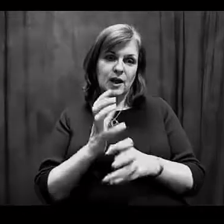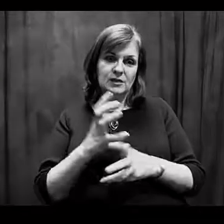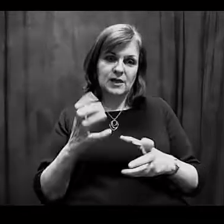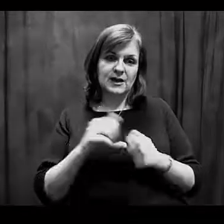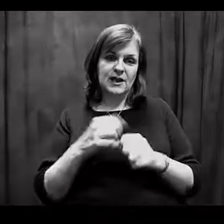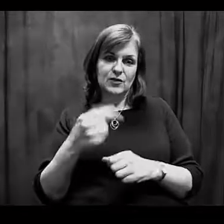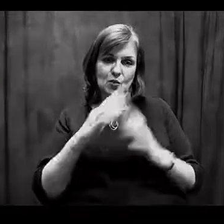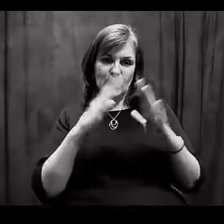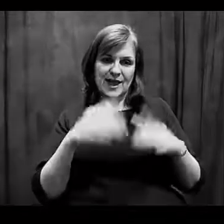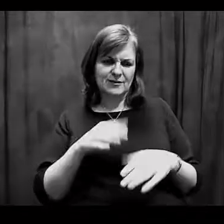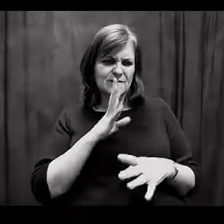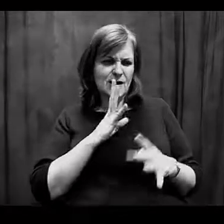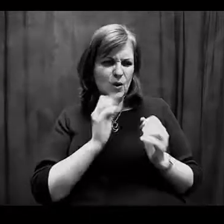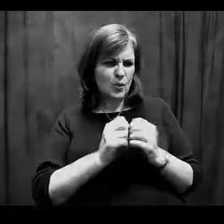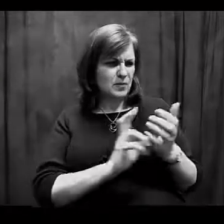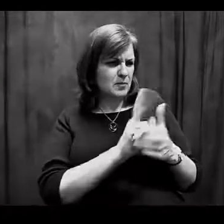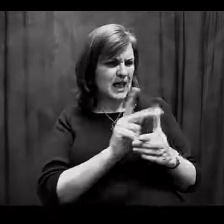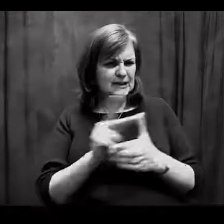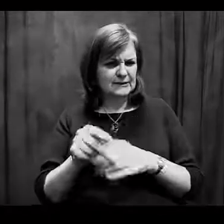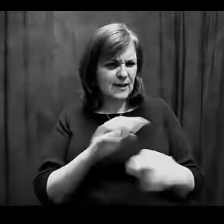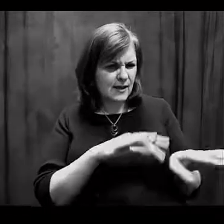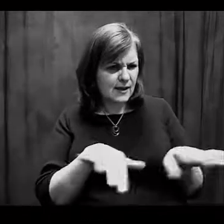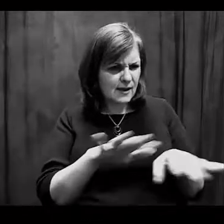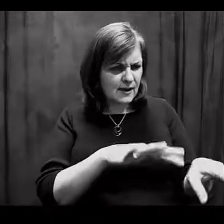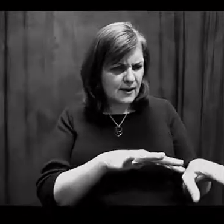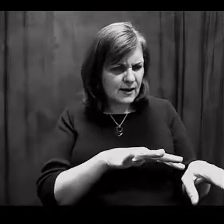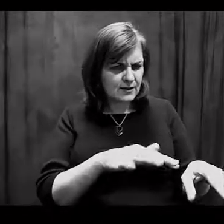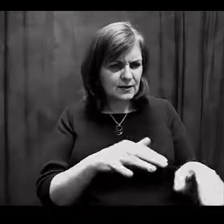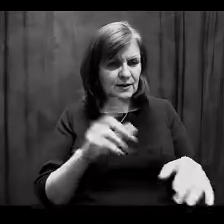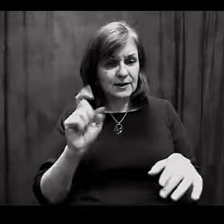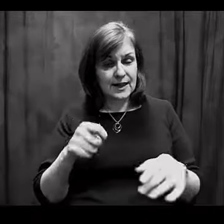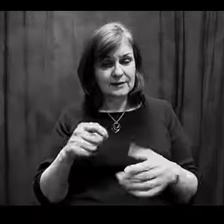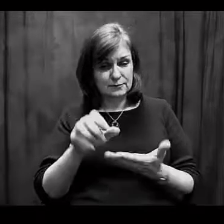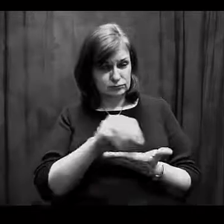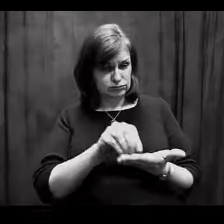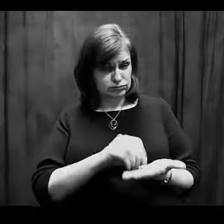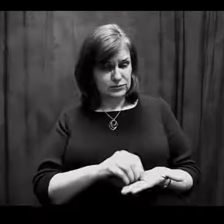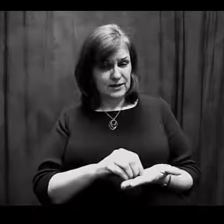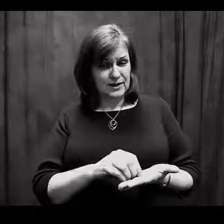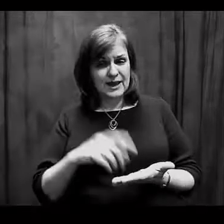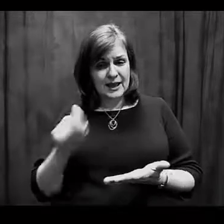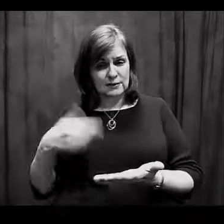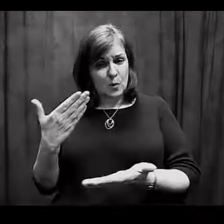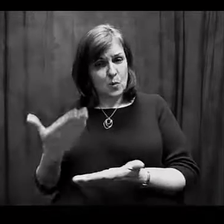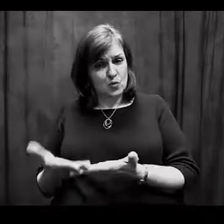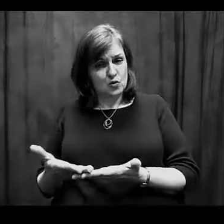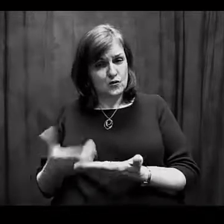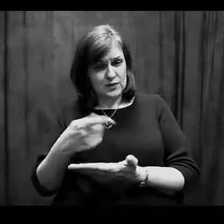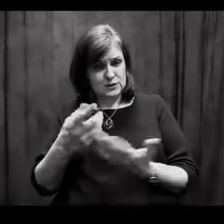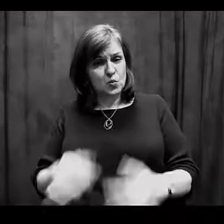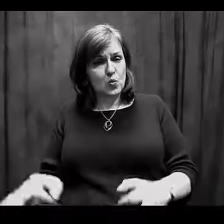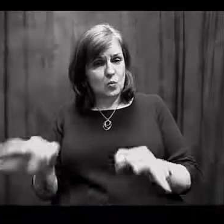Mendel is spending a whole lot of time in a greenhouse talking to a bunch of pea plants!!! he has to prove that what he's doing